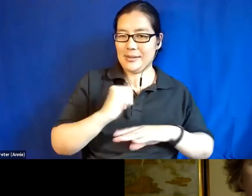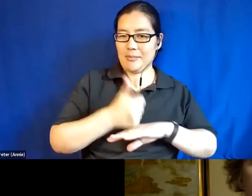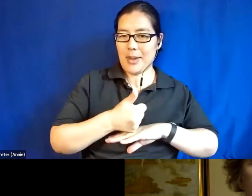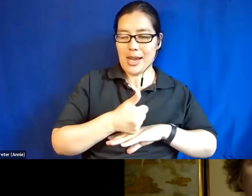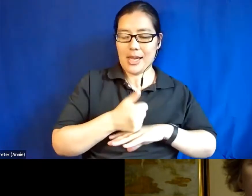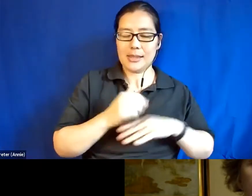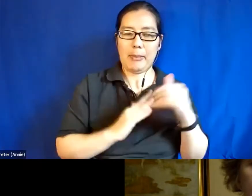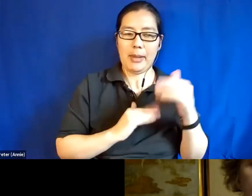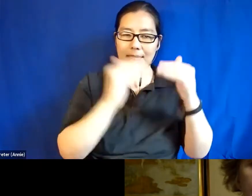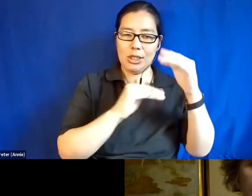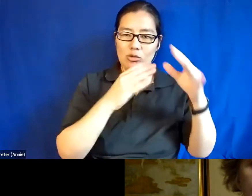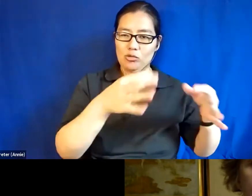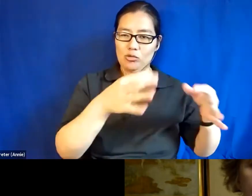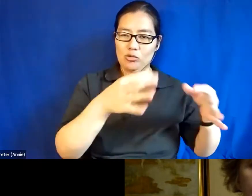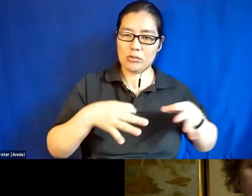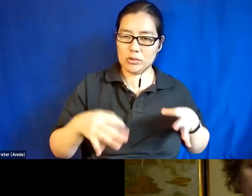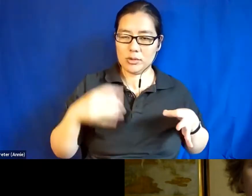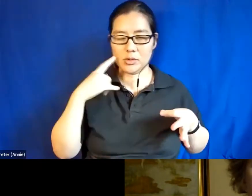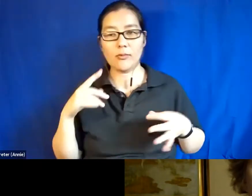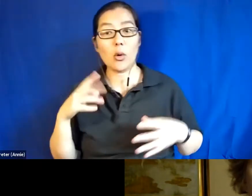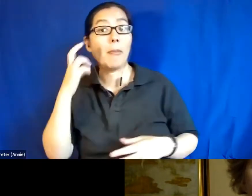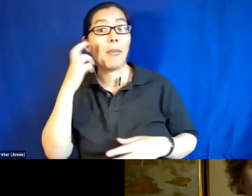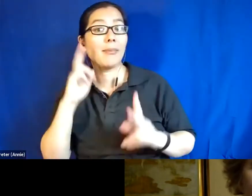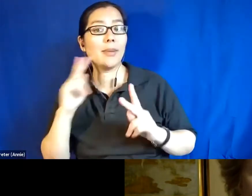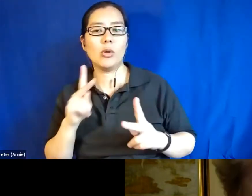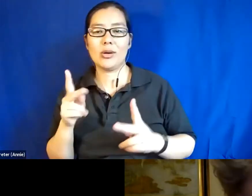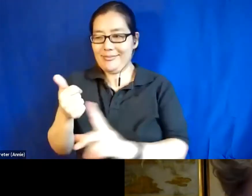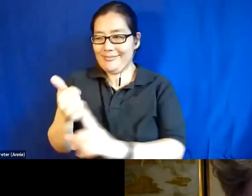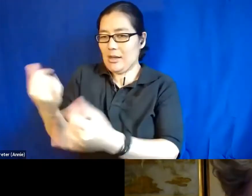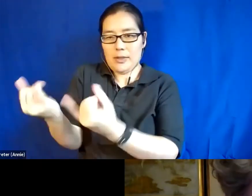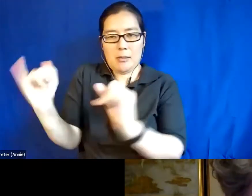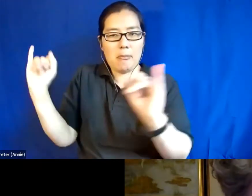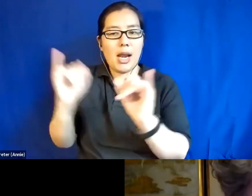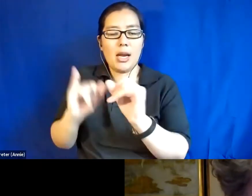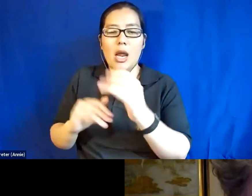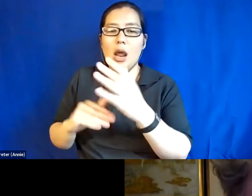people build Lego sets on their own. If you would like to check that out you can visit Lego